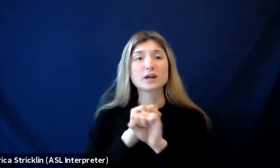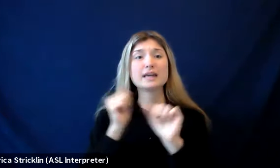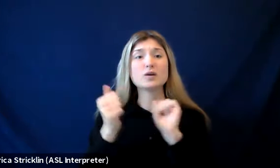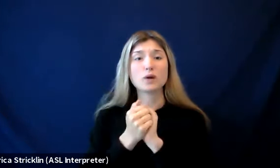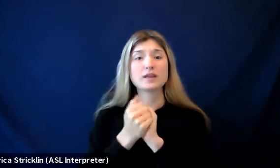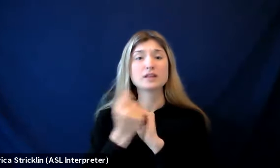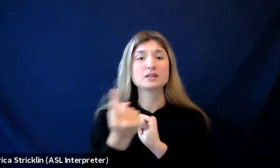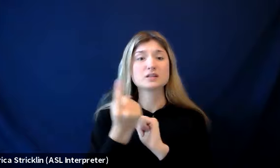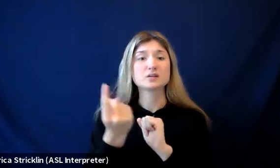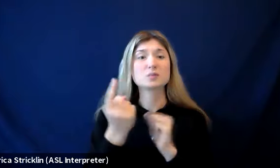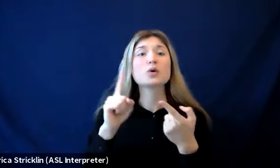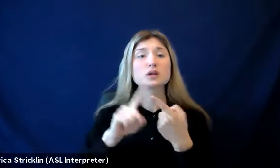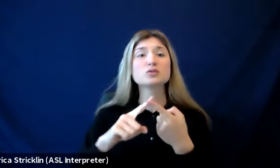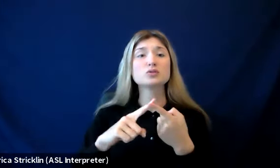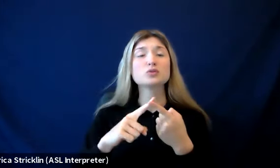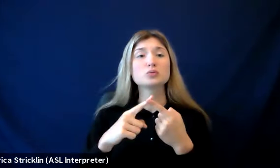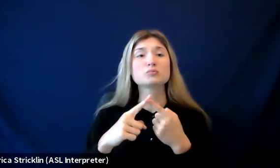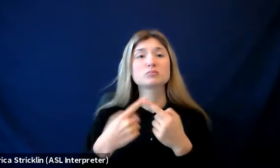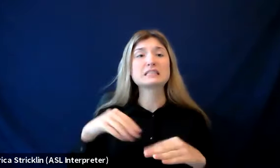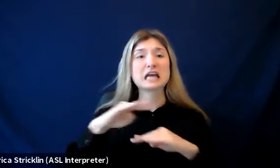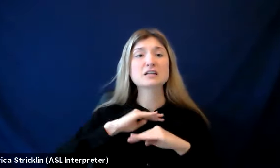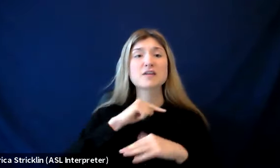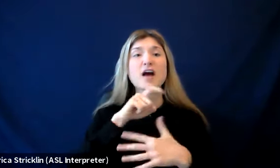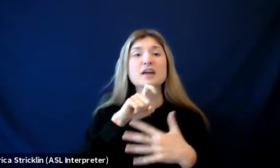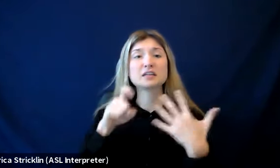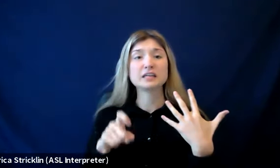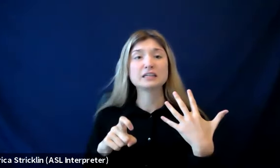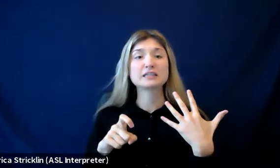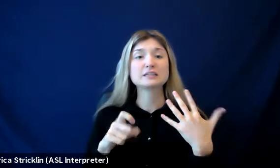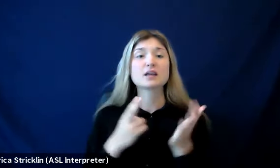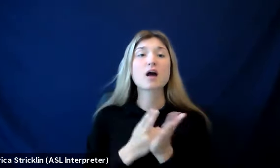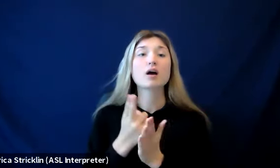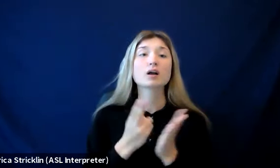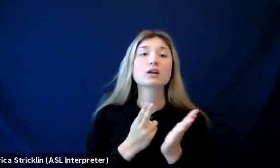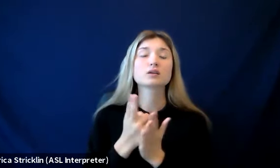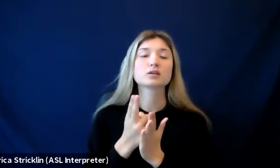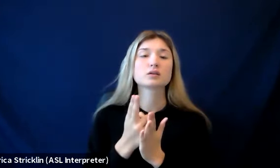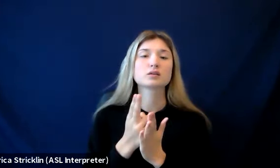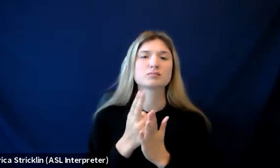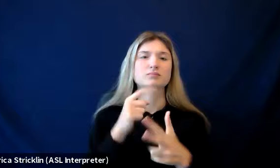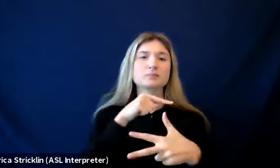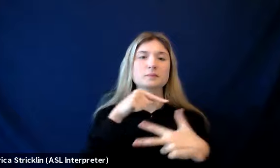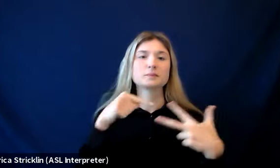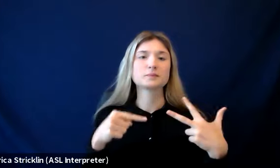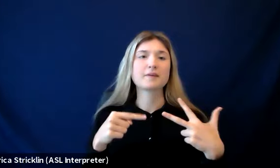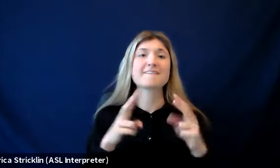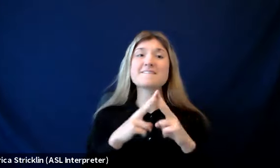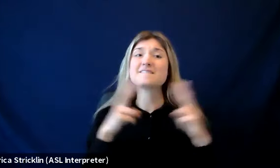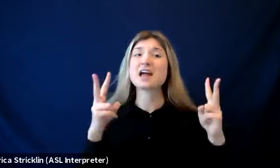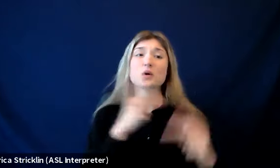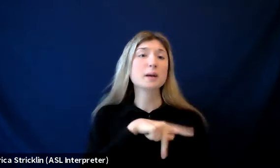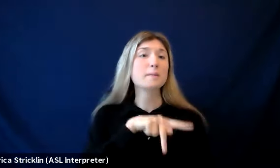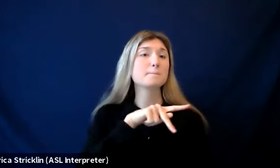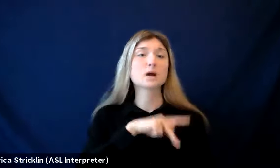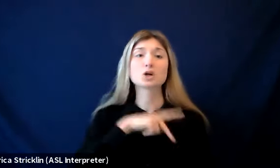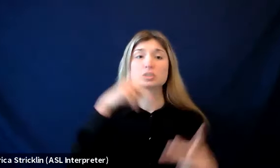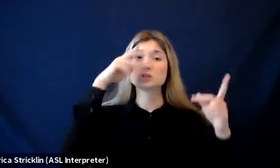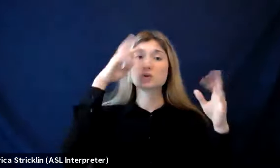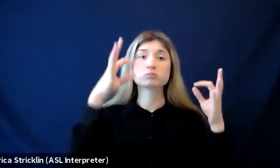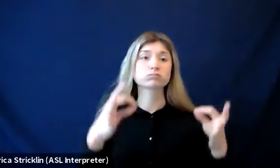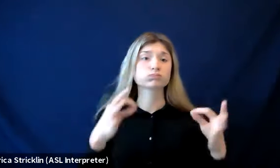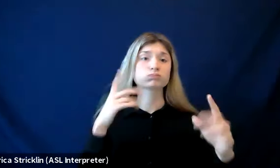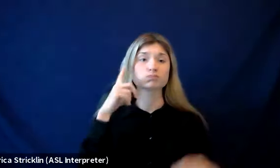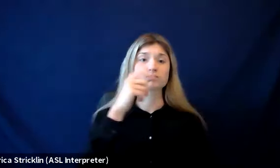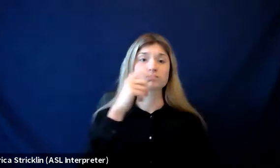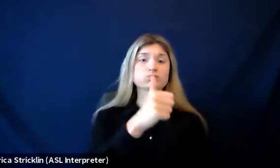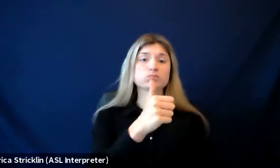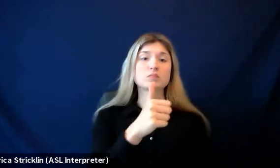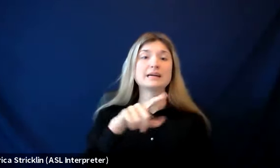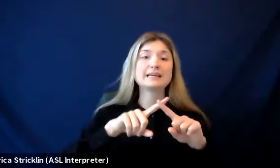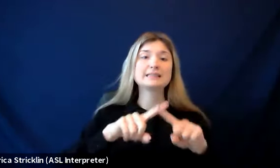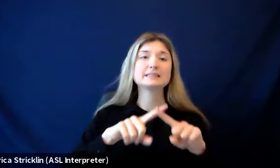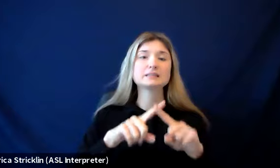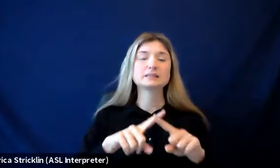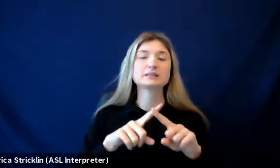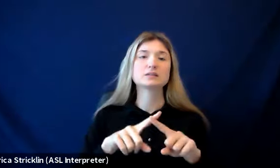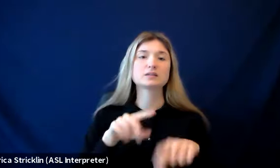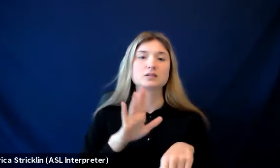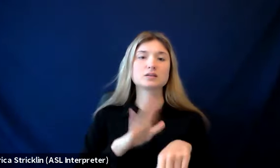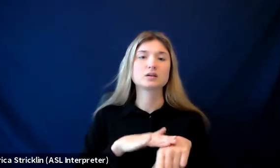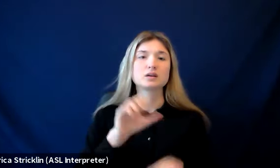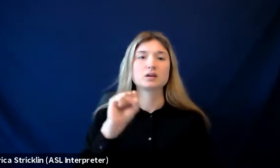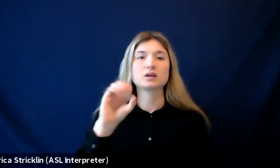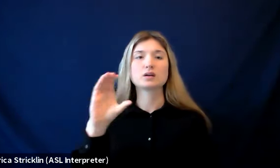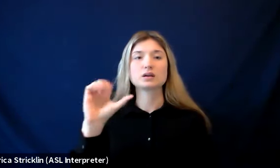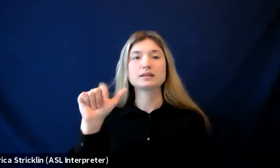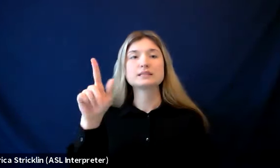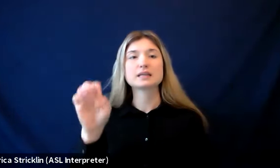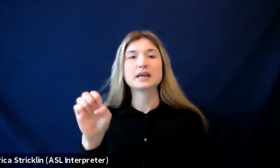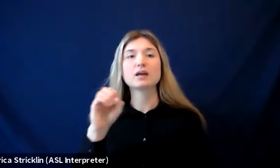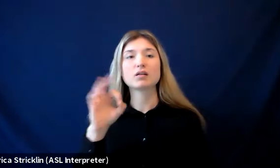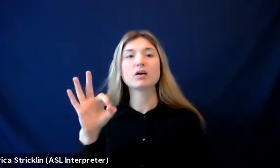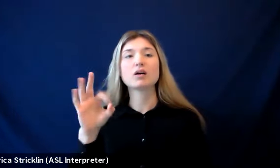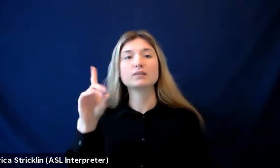to satisfy your needs and. And honestly, Those are all very personal choices and, depending on the scale of someone's disability, they may.